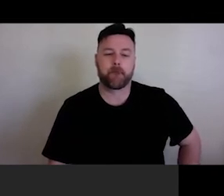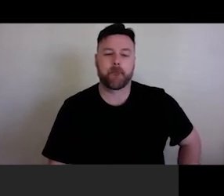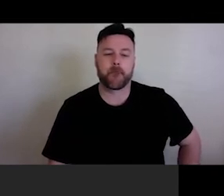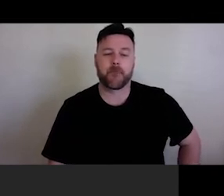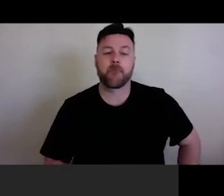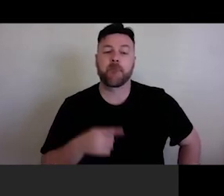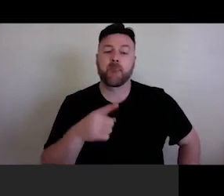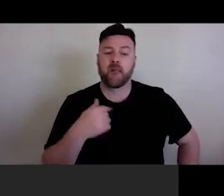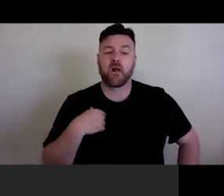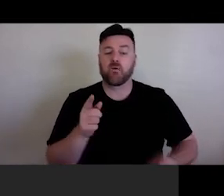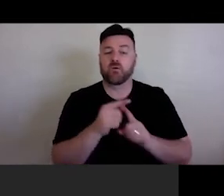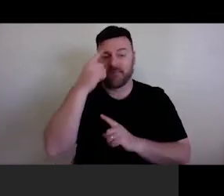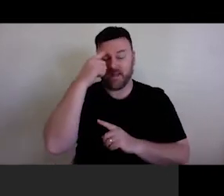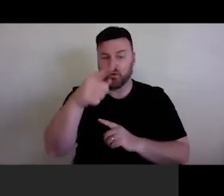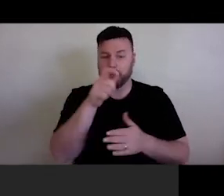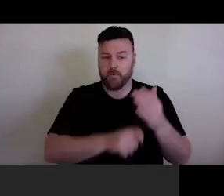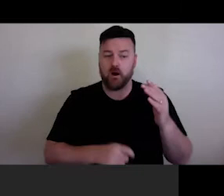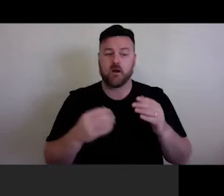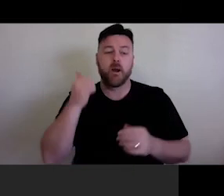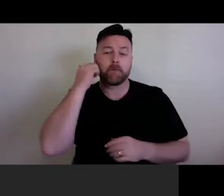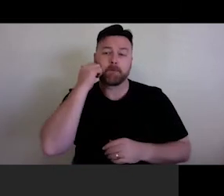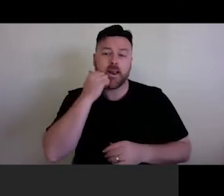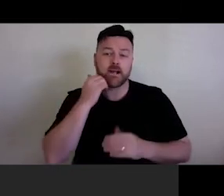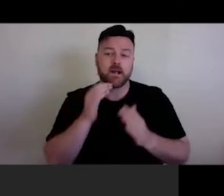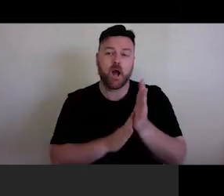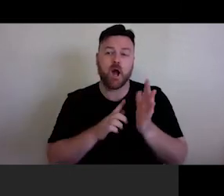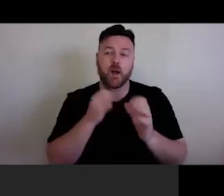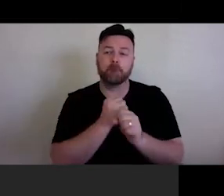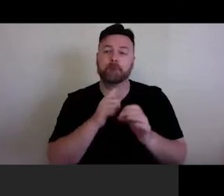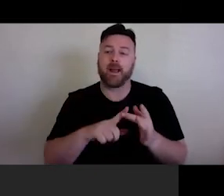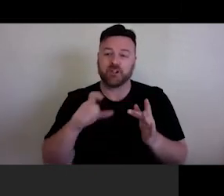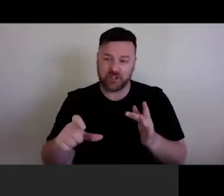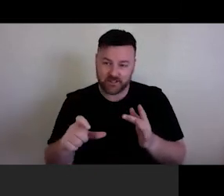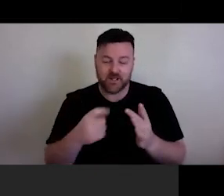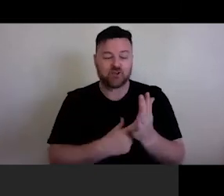Black Magic Design Ultrastudio Mini-Recorder. You can see that on